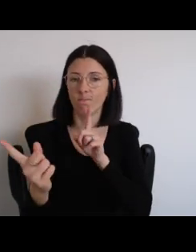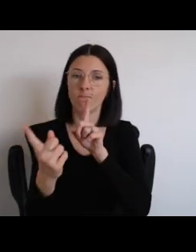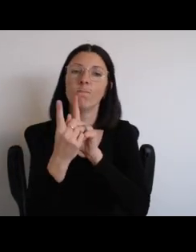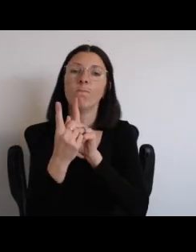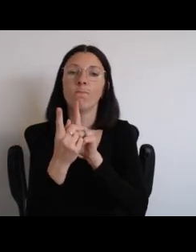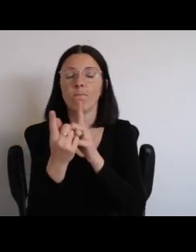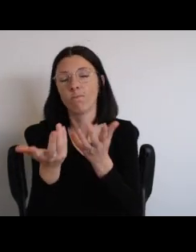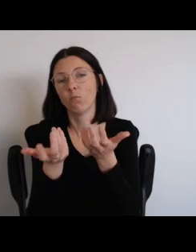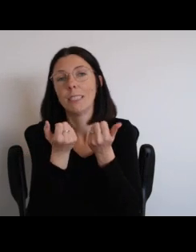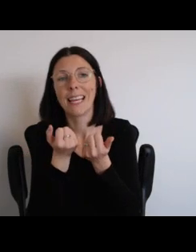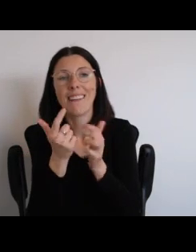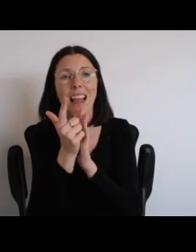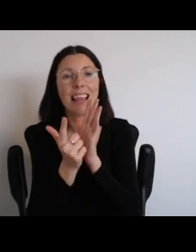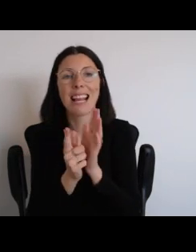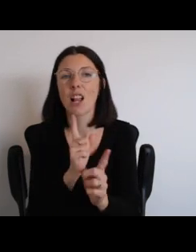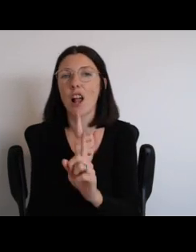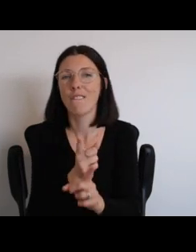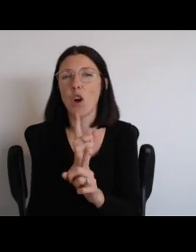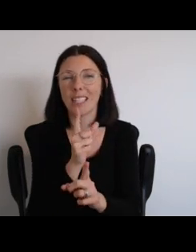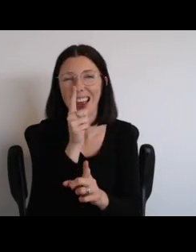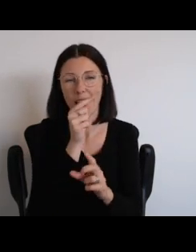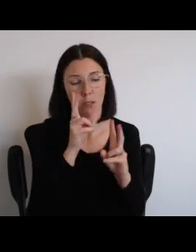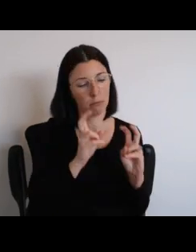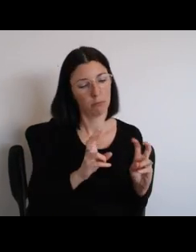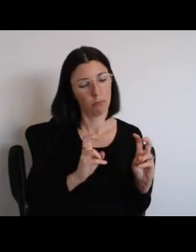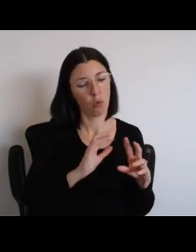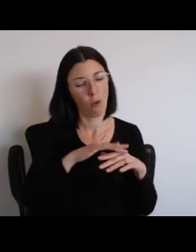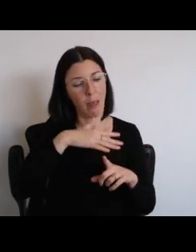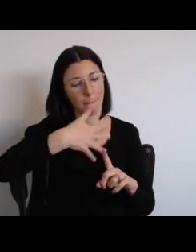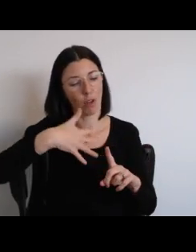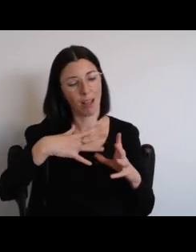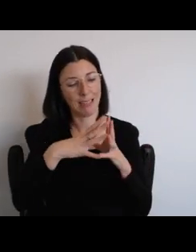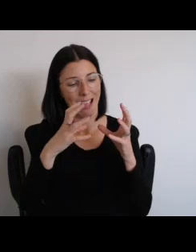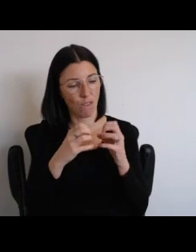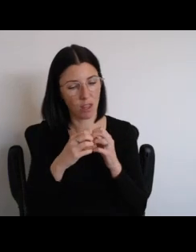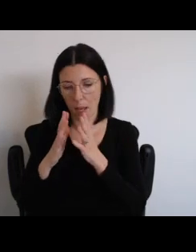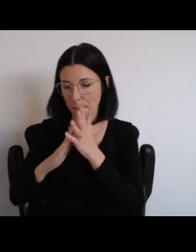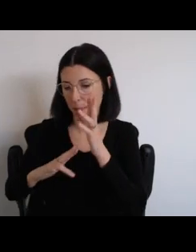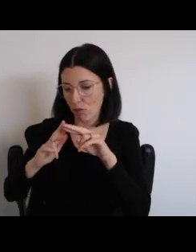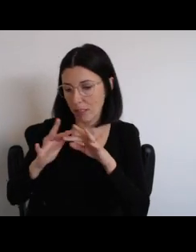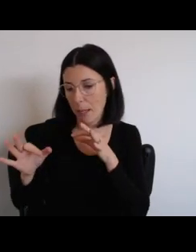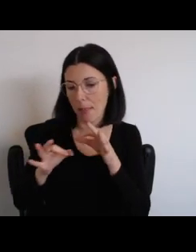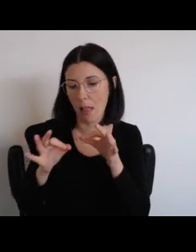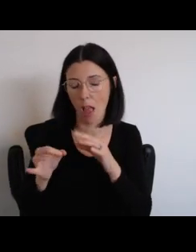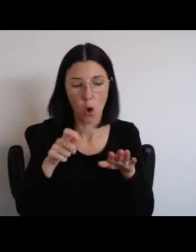the background as well as what the parenting plan and what the court orders actually say